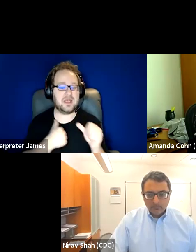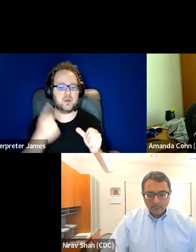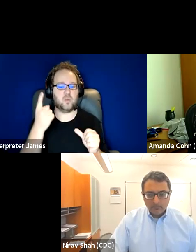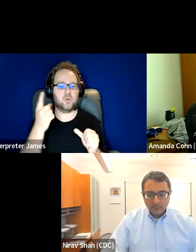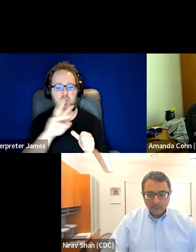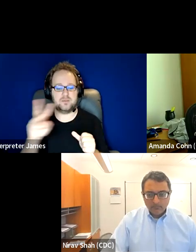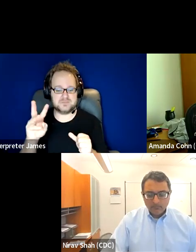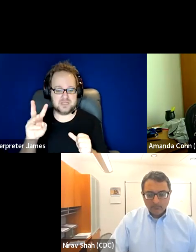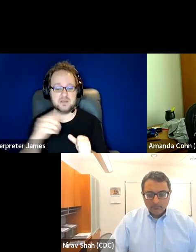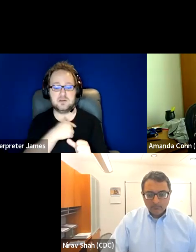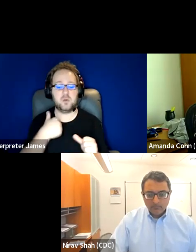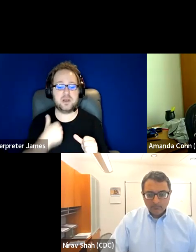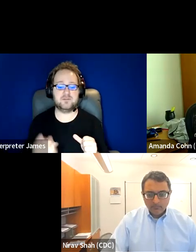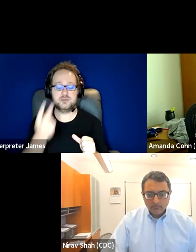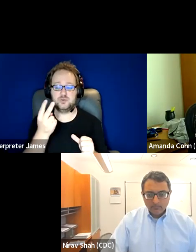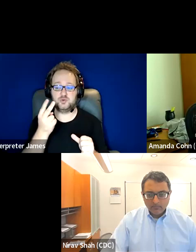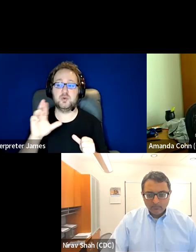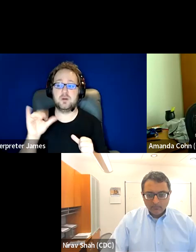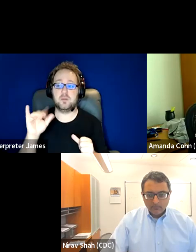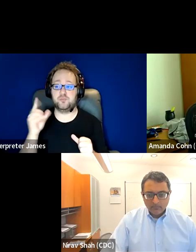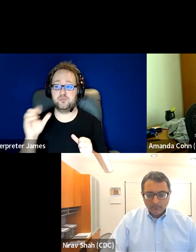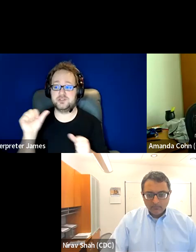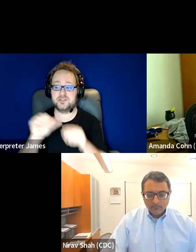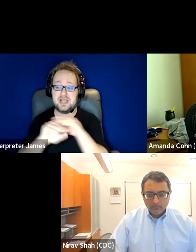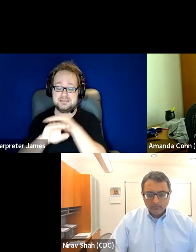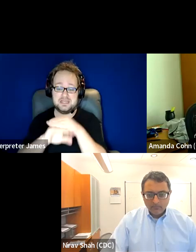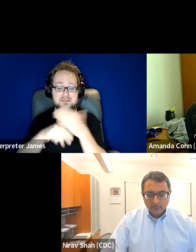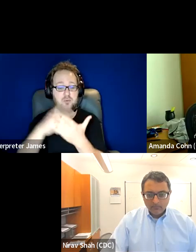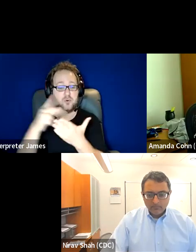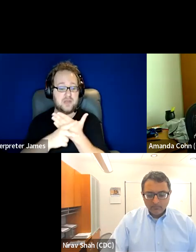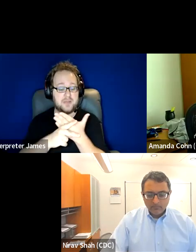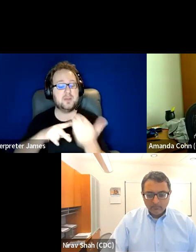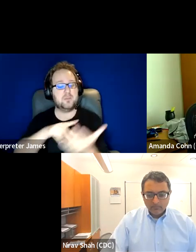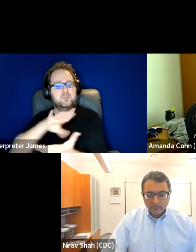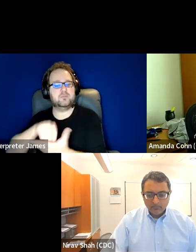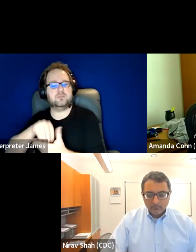We have two pharmacies working